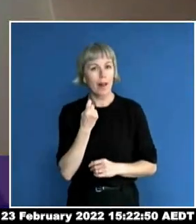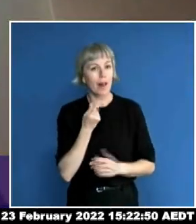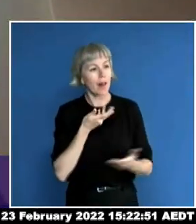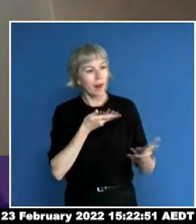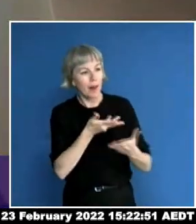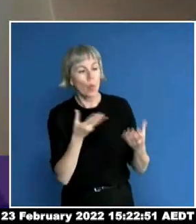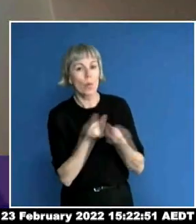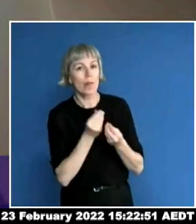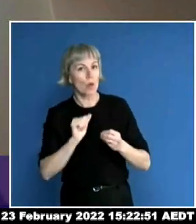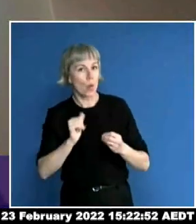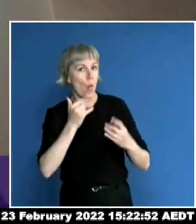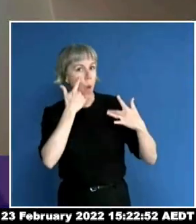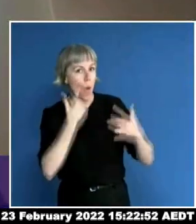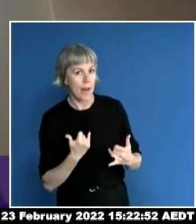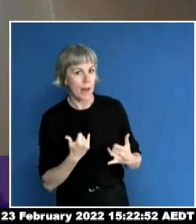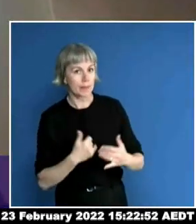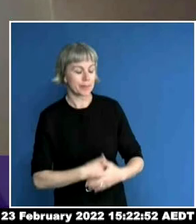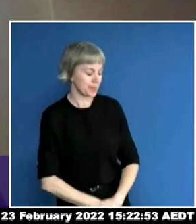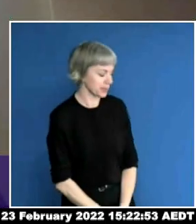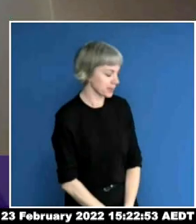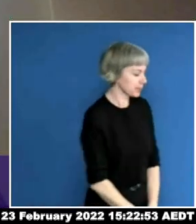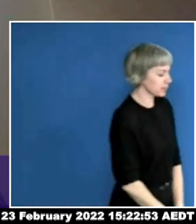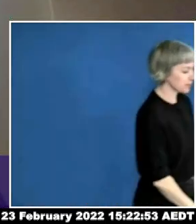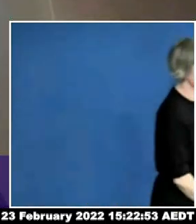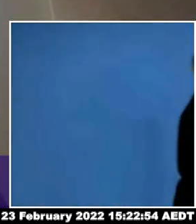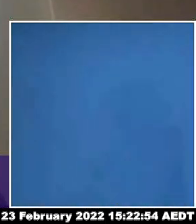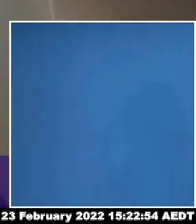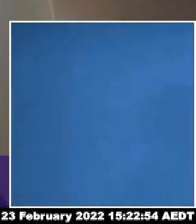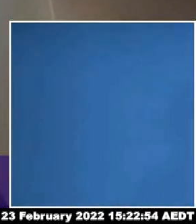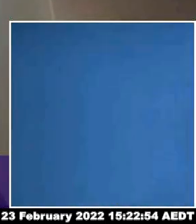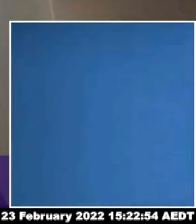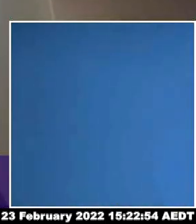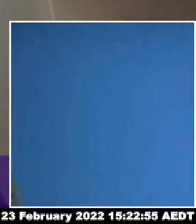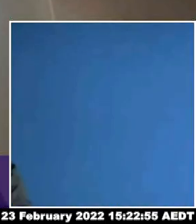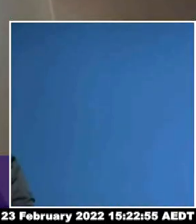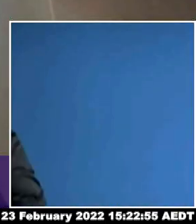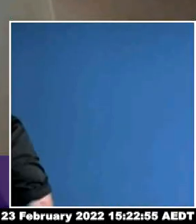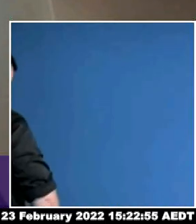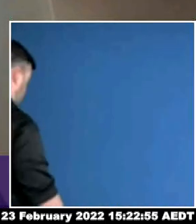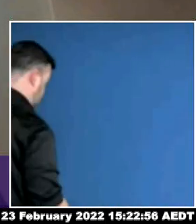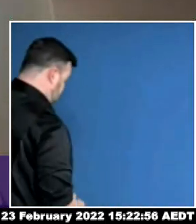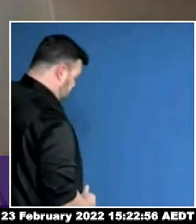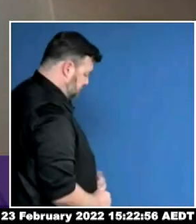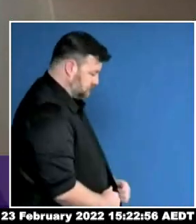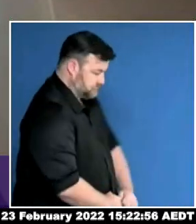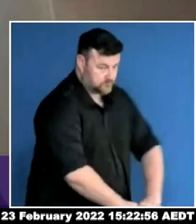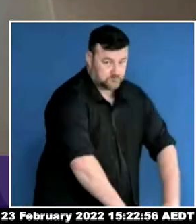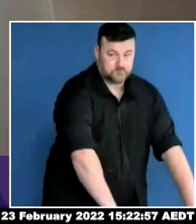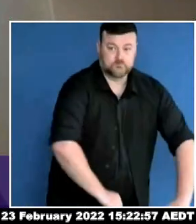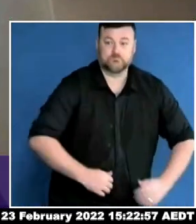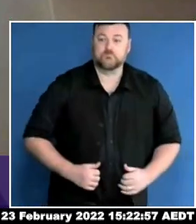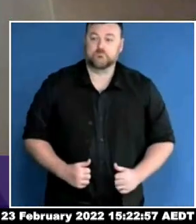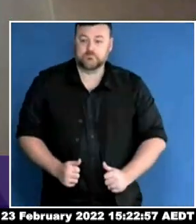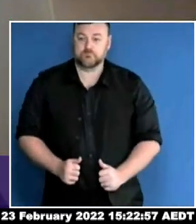Yes, Ms Hunter, would you be good enough to announce your appearance? Yes. Commissioner, can you hear my voice? Yes, we can.